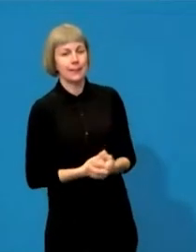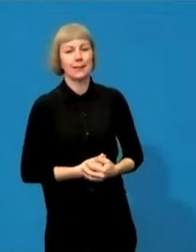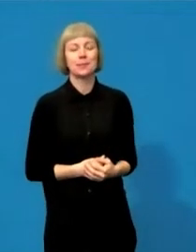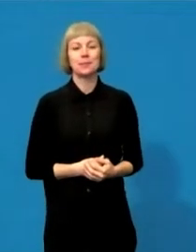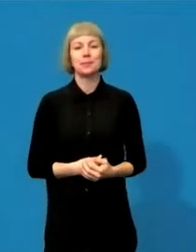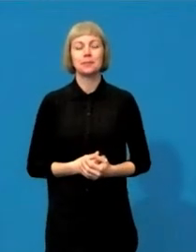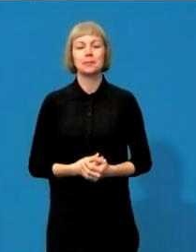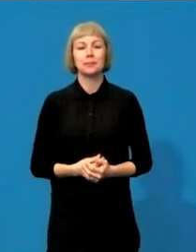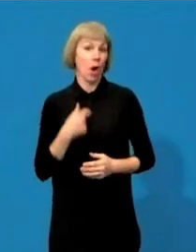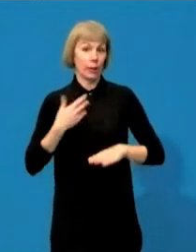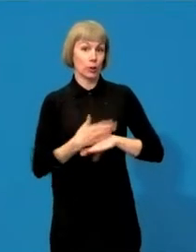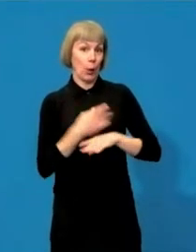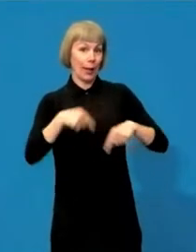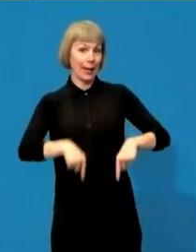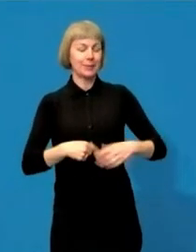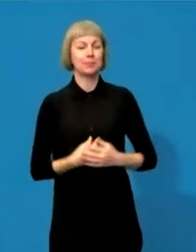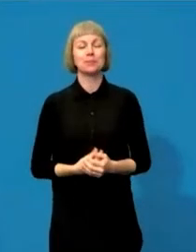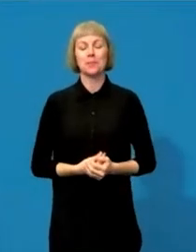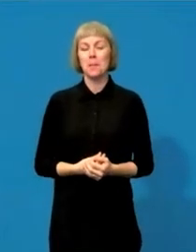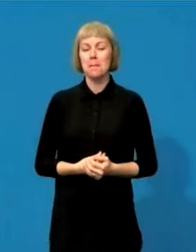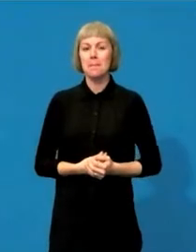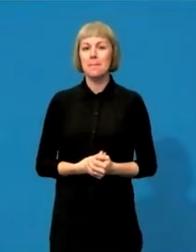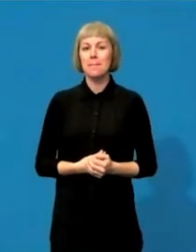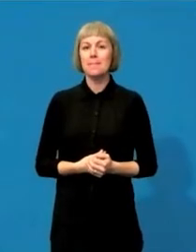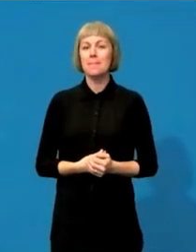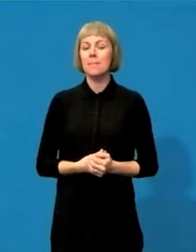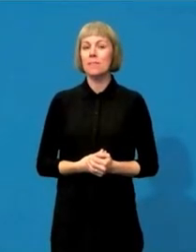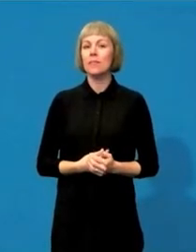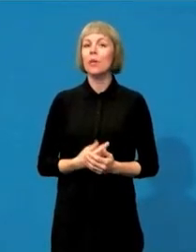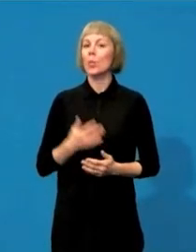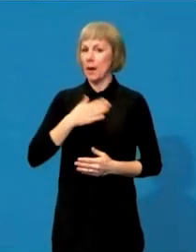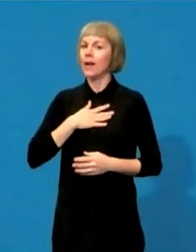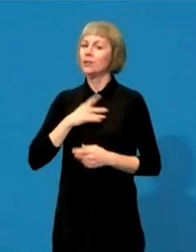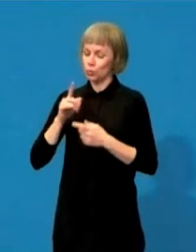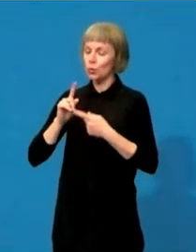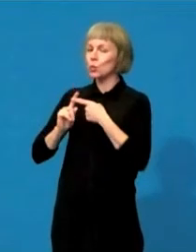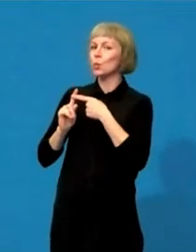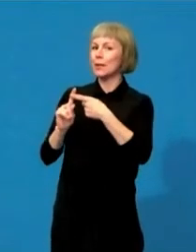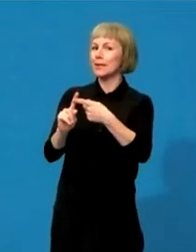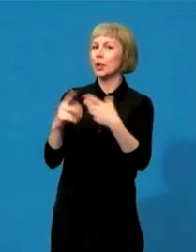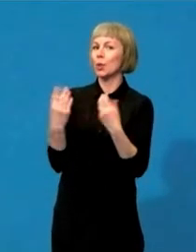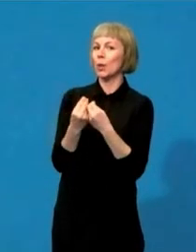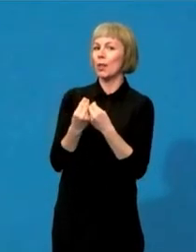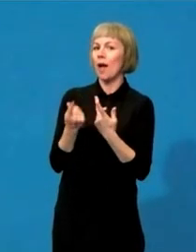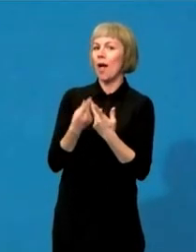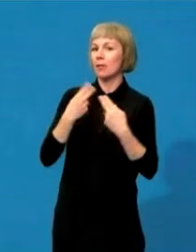I just work here. MR GRIFFIN: Avelina would like to continue. Sorry? MR GRIFFIN: We would like to continue, if we could, because we are a little behind. CHAIR: Yes.